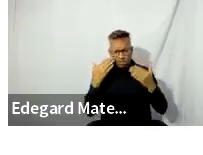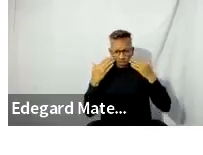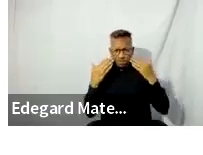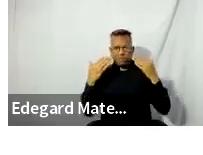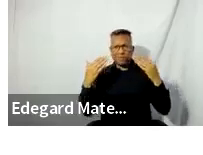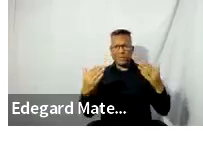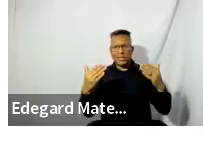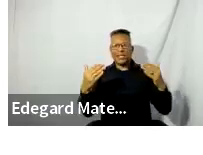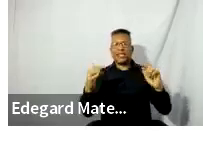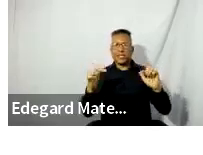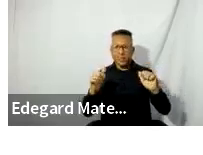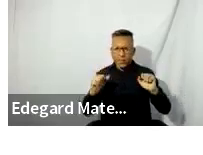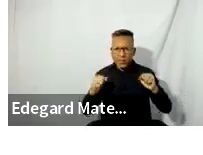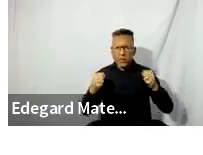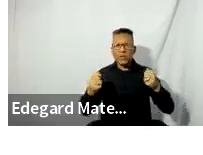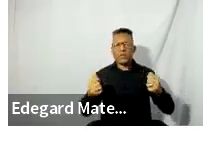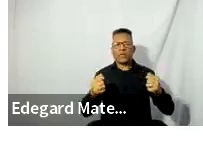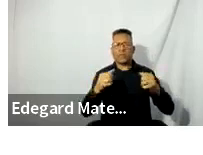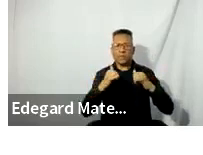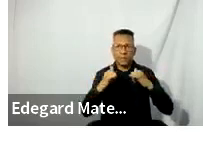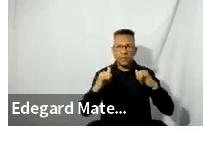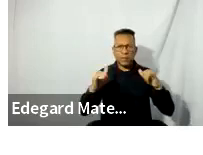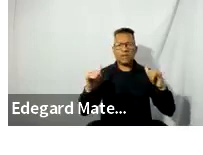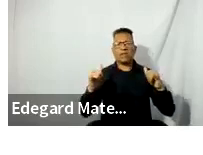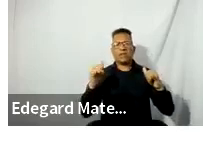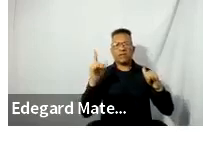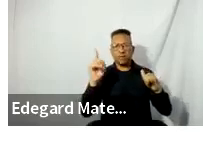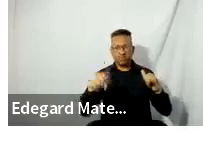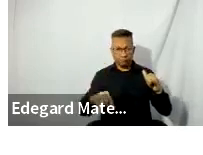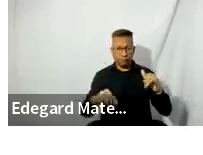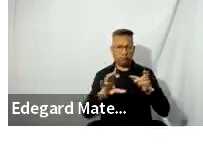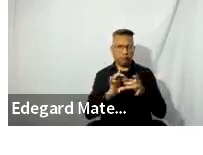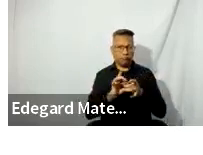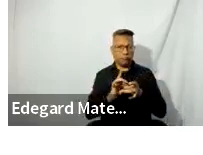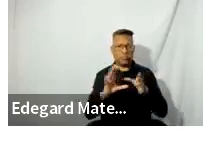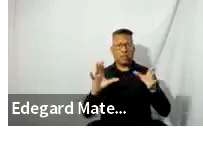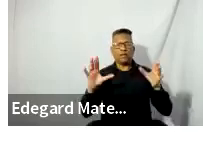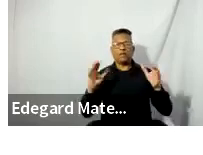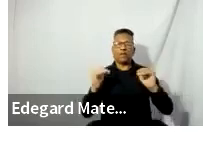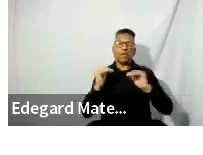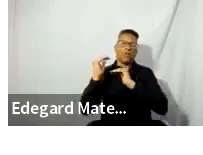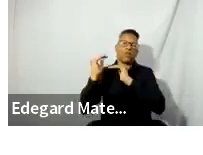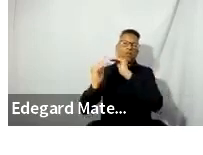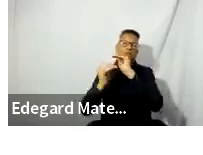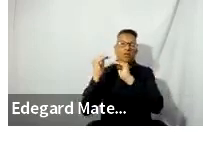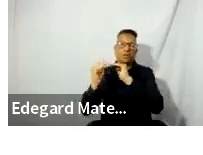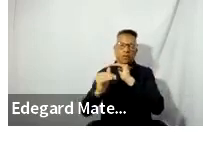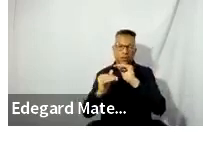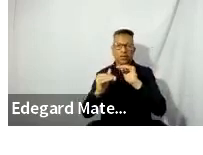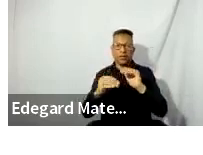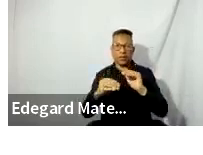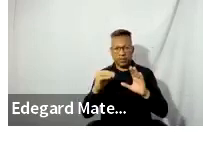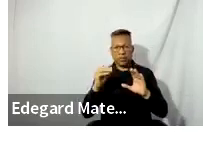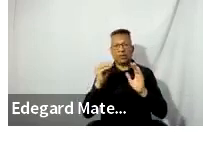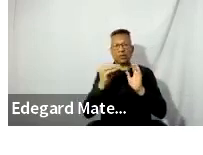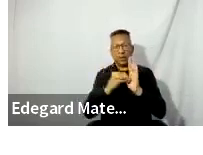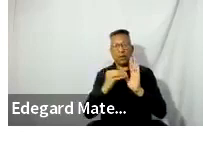active, to active, to become active, to become free agents? through through the through the development of the development of cultural forms?